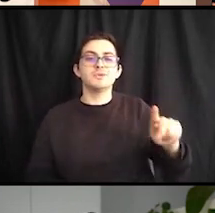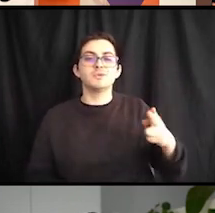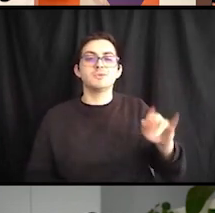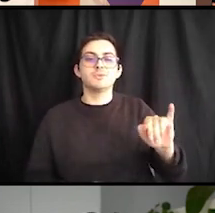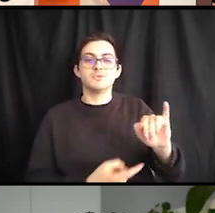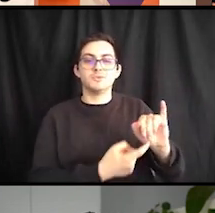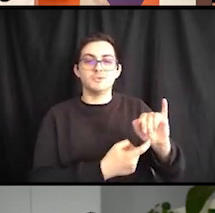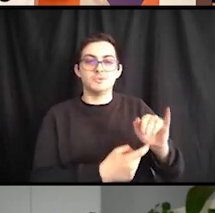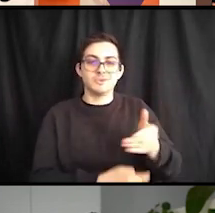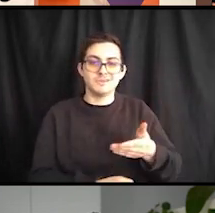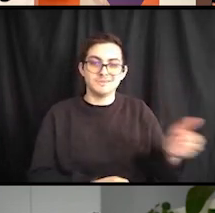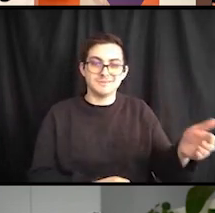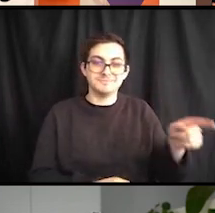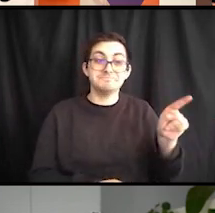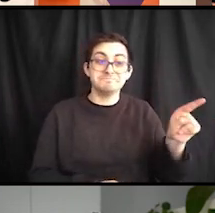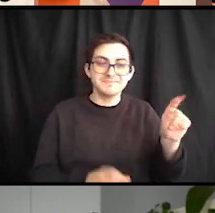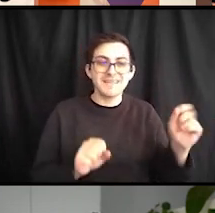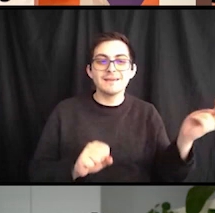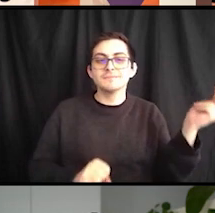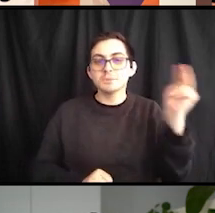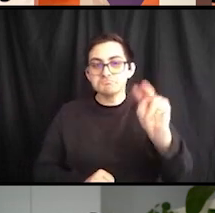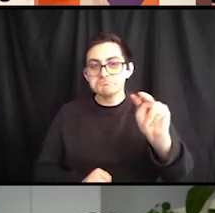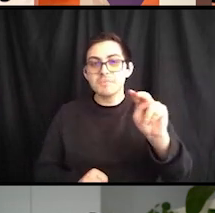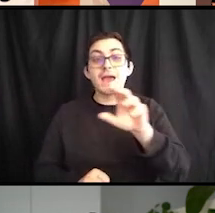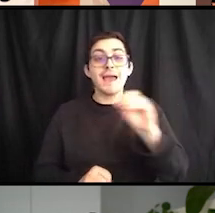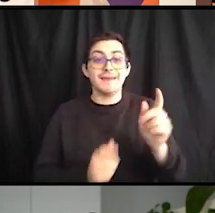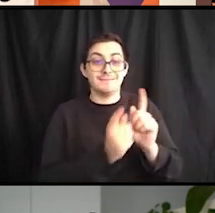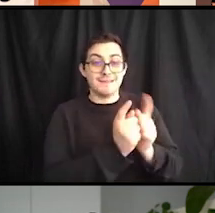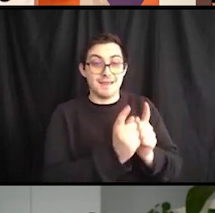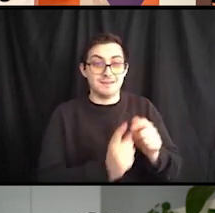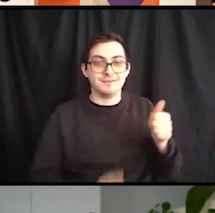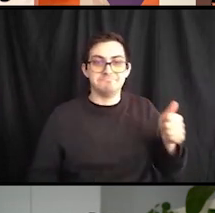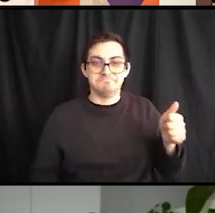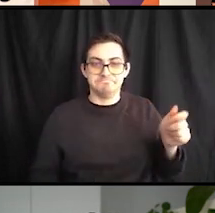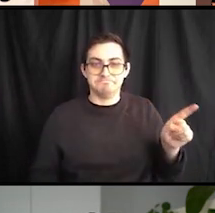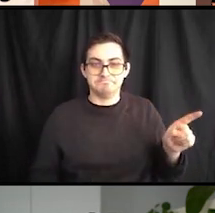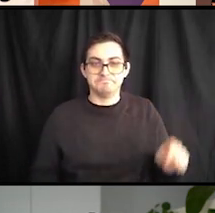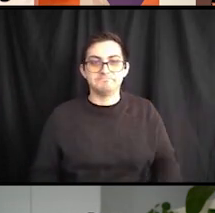So I'll just go to the share view and invite Yuhki and we can get his take on this.